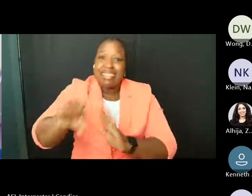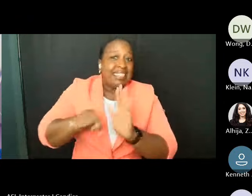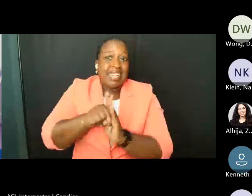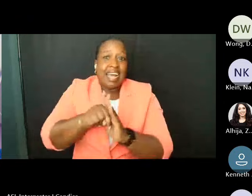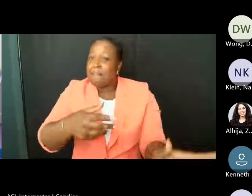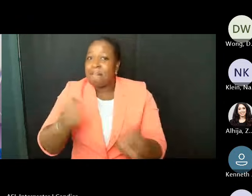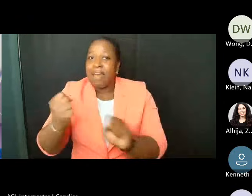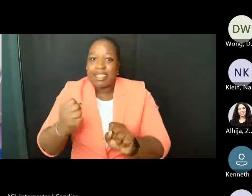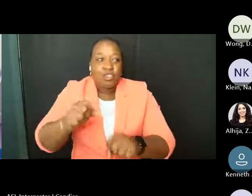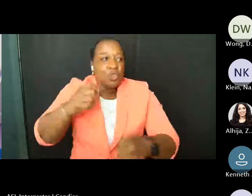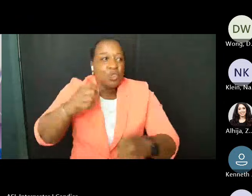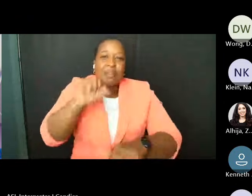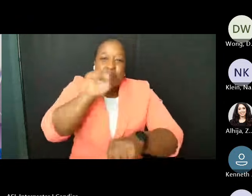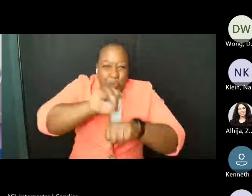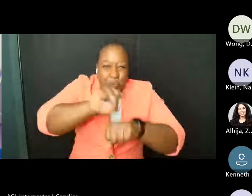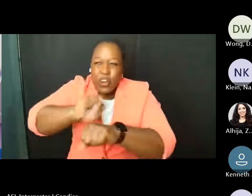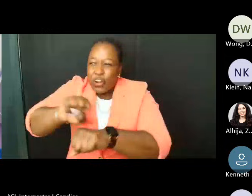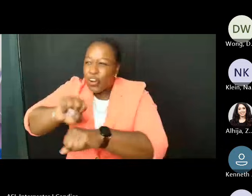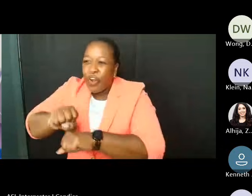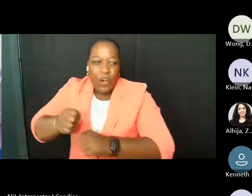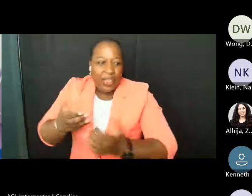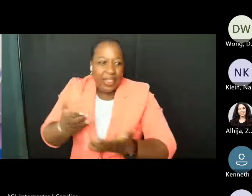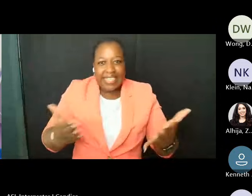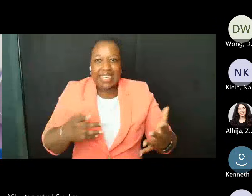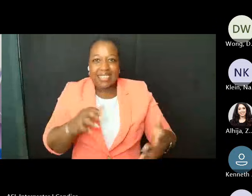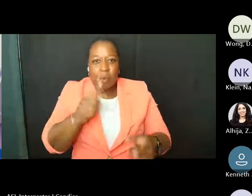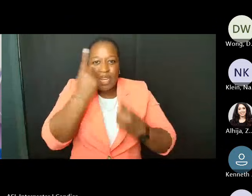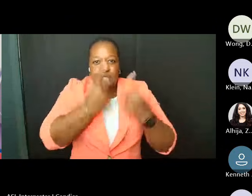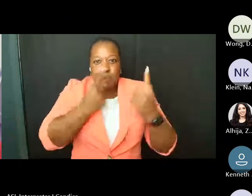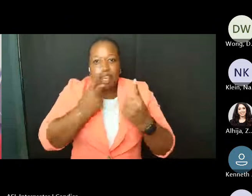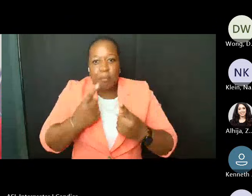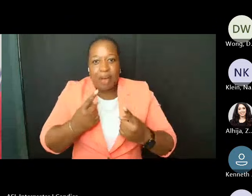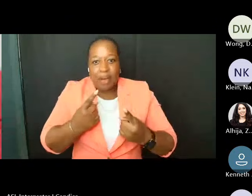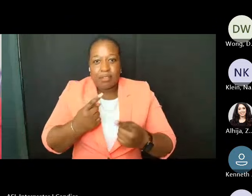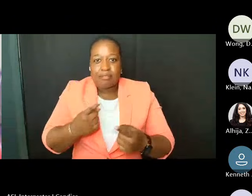Jonathan Green: I saw some nods from Dr. Smith. Any other thoughts to add?